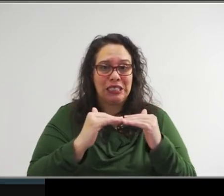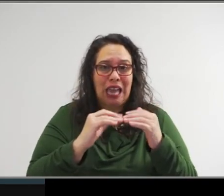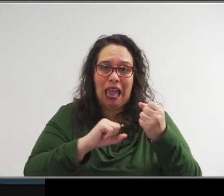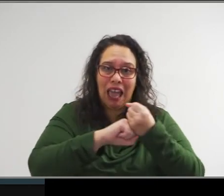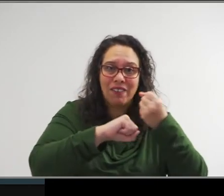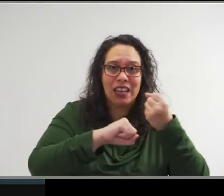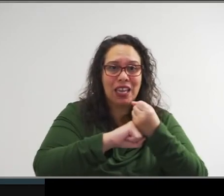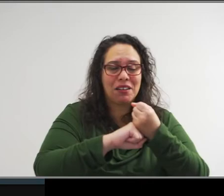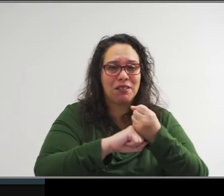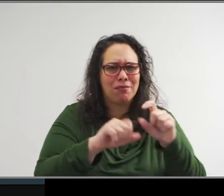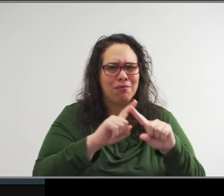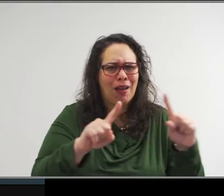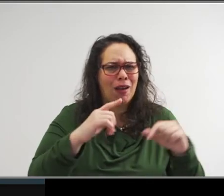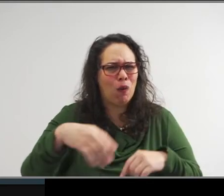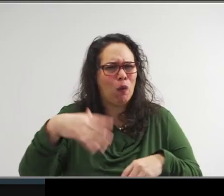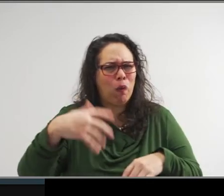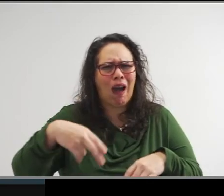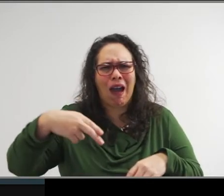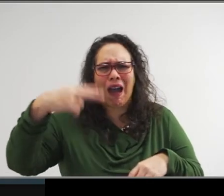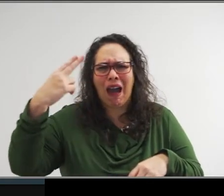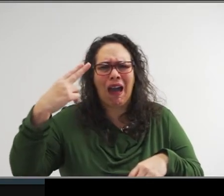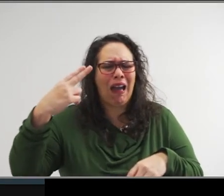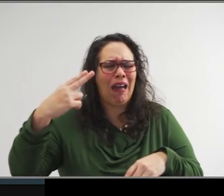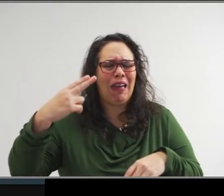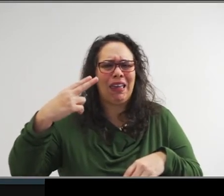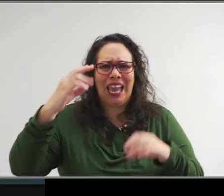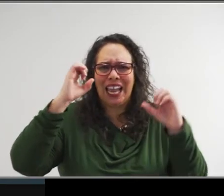and got his doctorate before he was 25 years old.